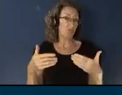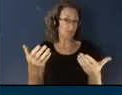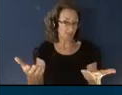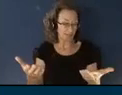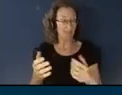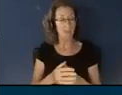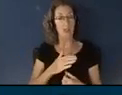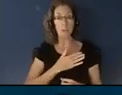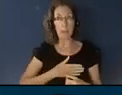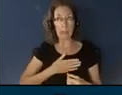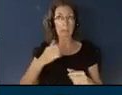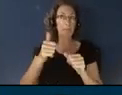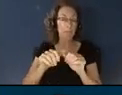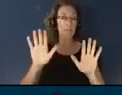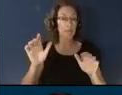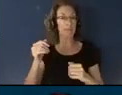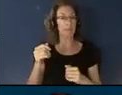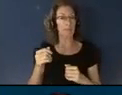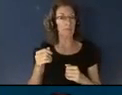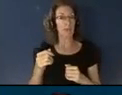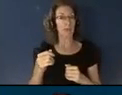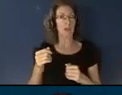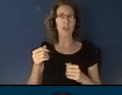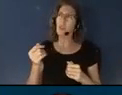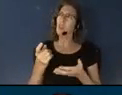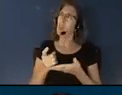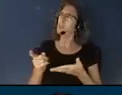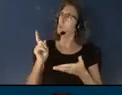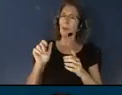keep bear that in mind. um Over the past week we've learned a few things about live